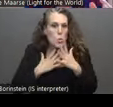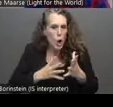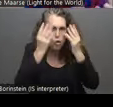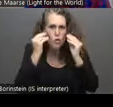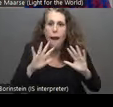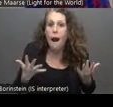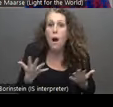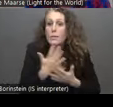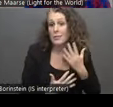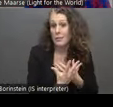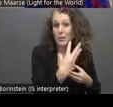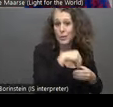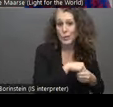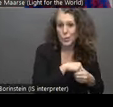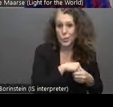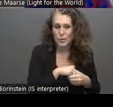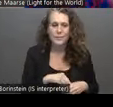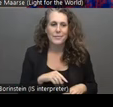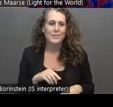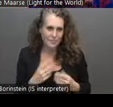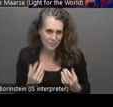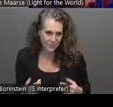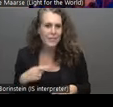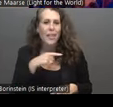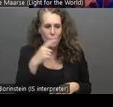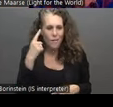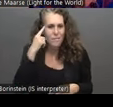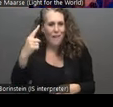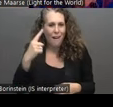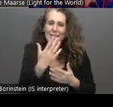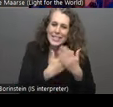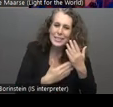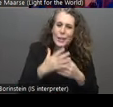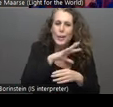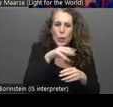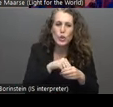small group of young people again with the disability inclusion facilitator model, as